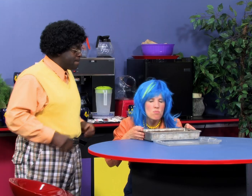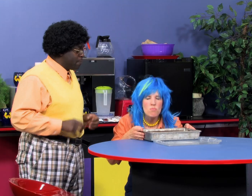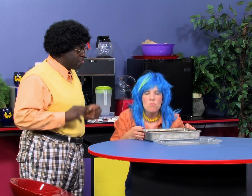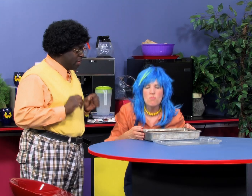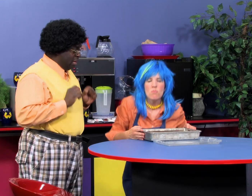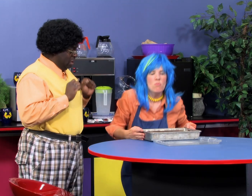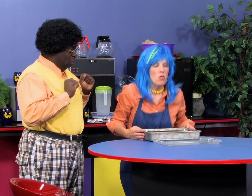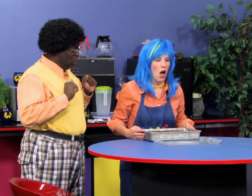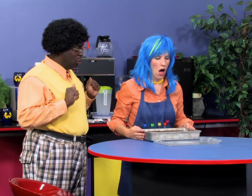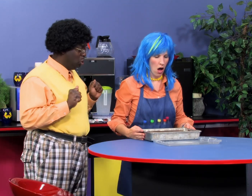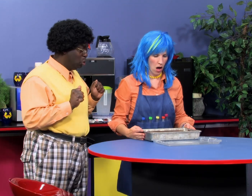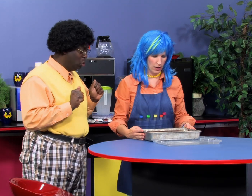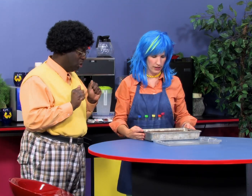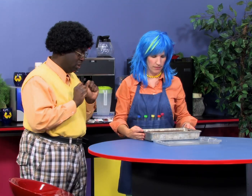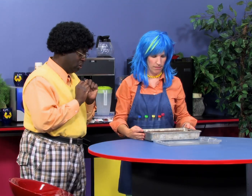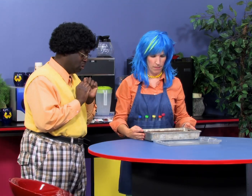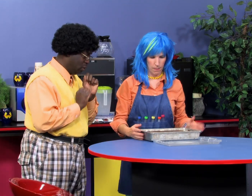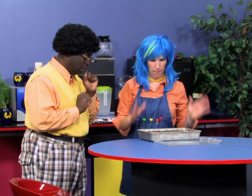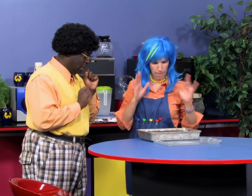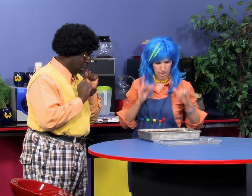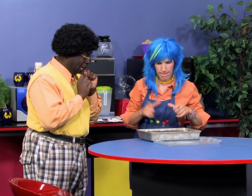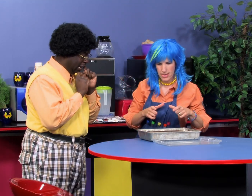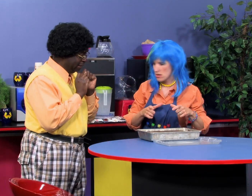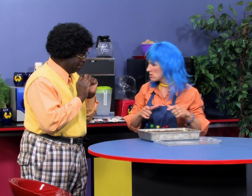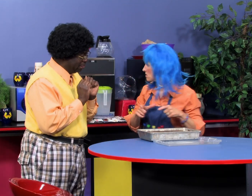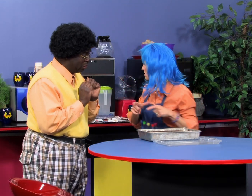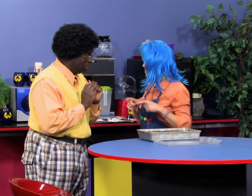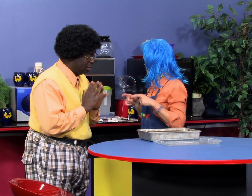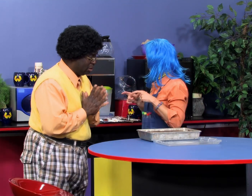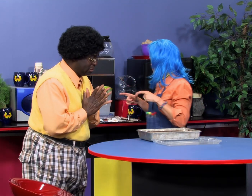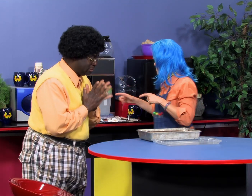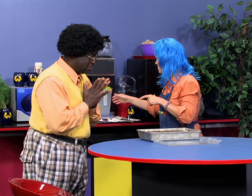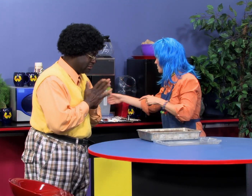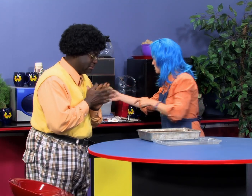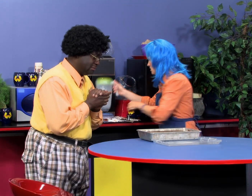[SNIFF] OH, NEED A PLATE.